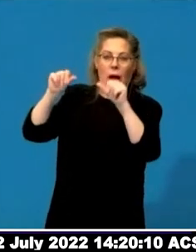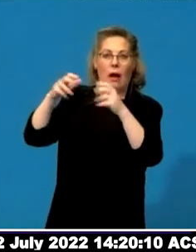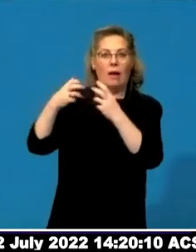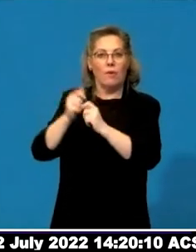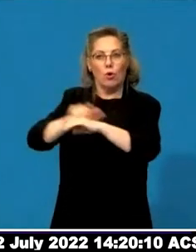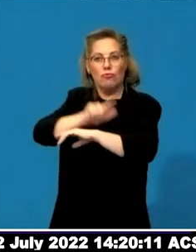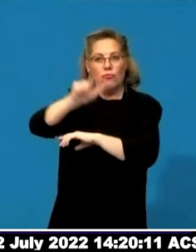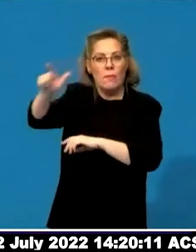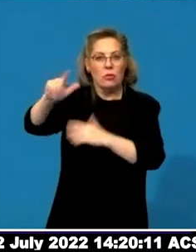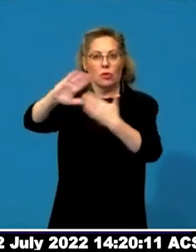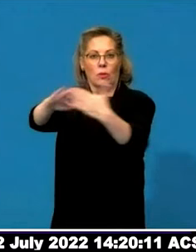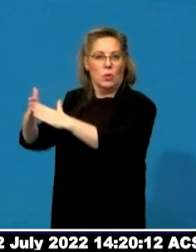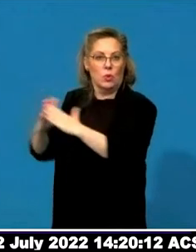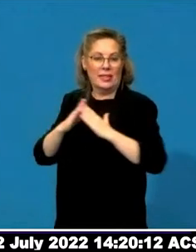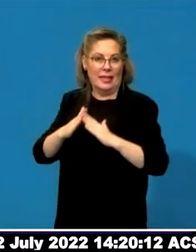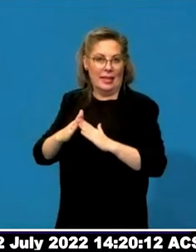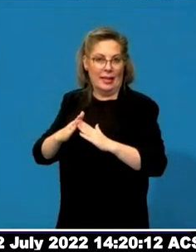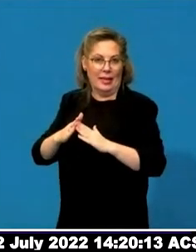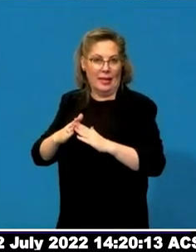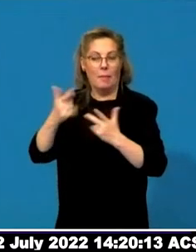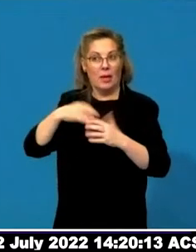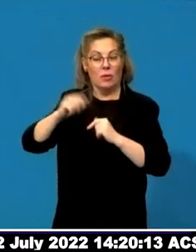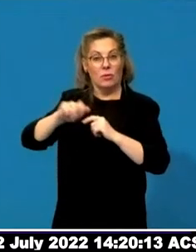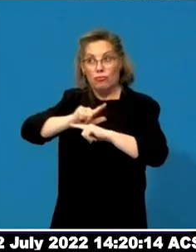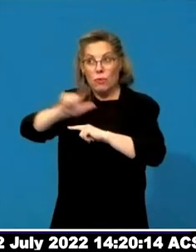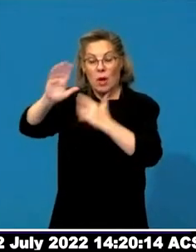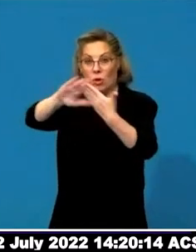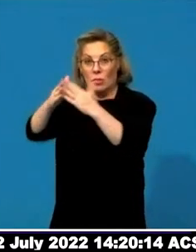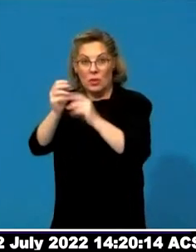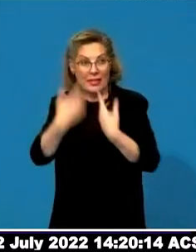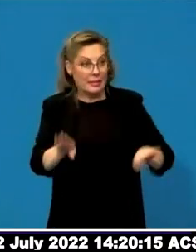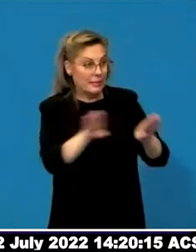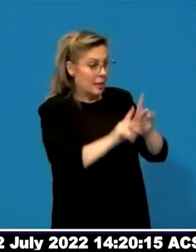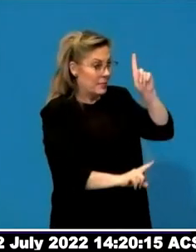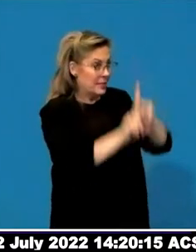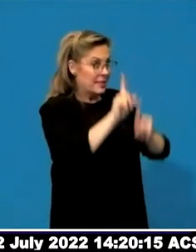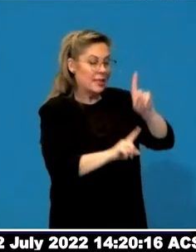there is not a one-size-fits all solution, and that Aboriginal people needing to driving it.